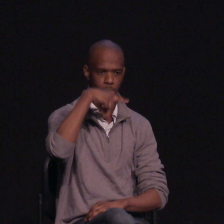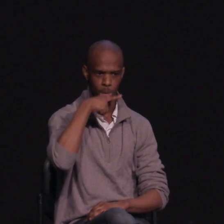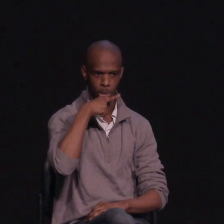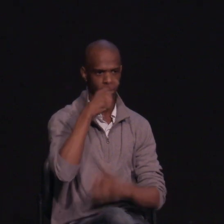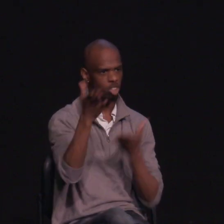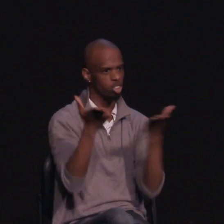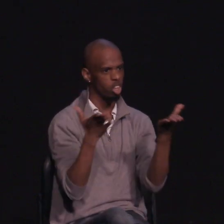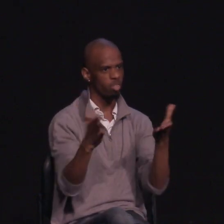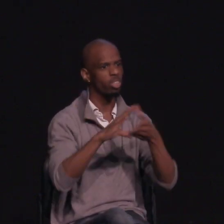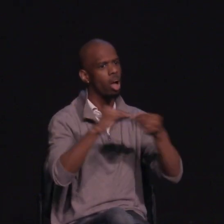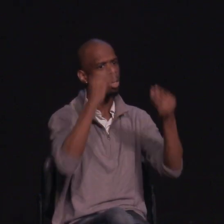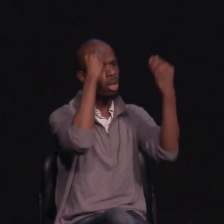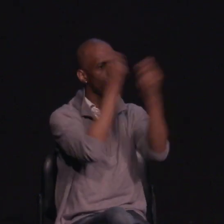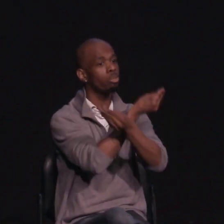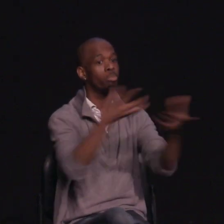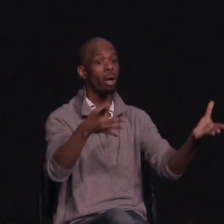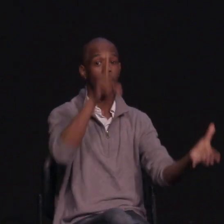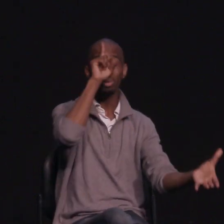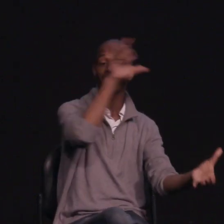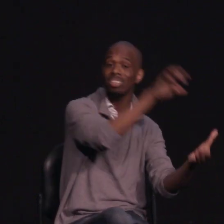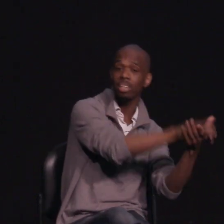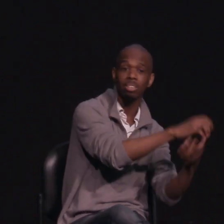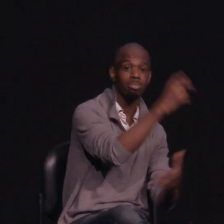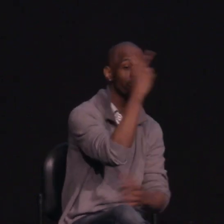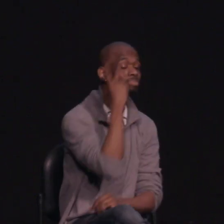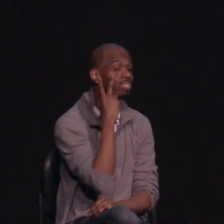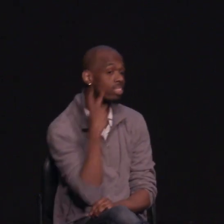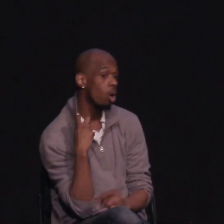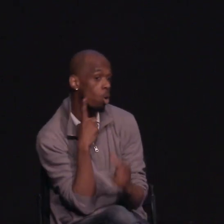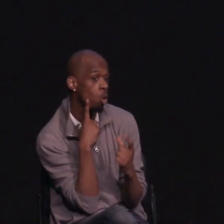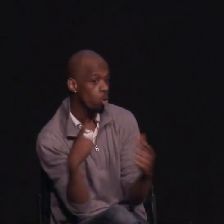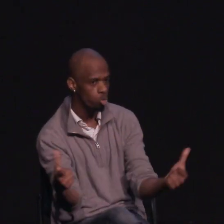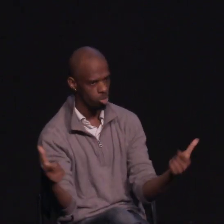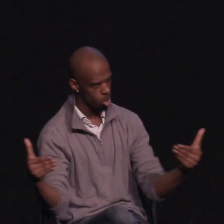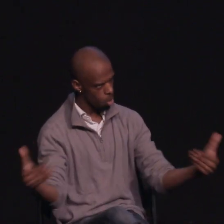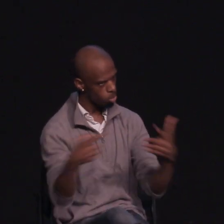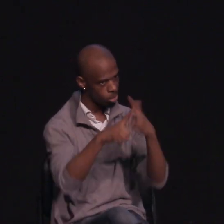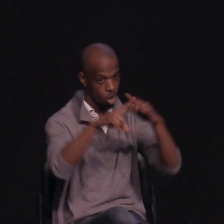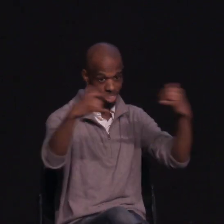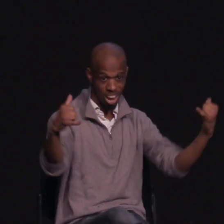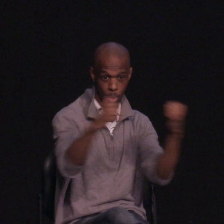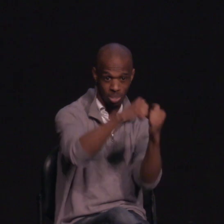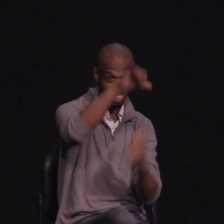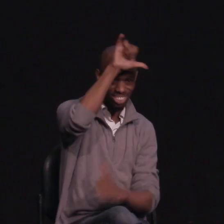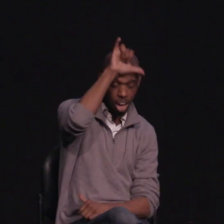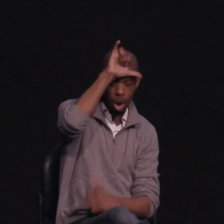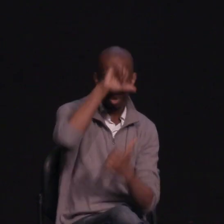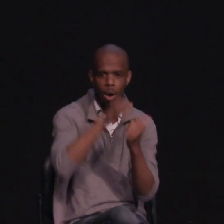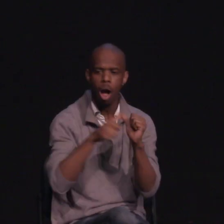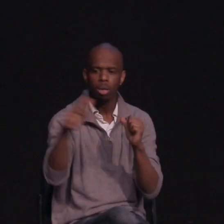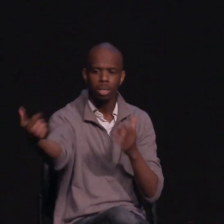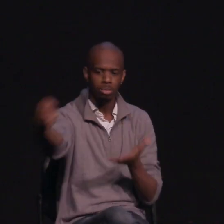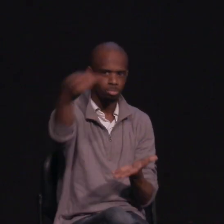You can believe it or you can doubt it. Let us begin now with the cow. The way that it gets to your plate and how.